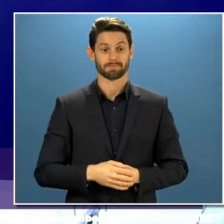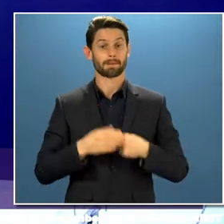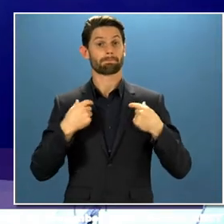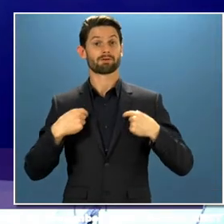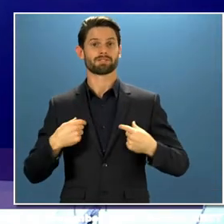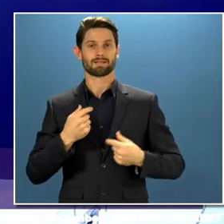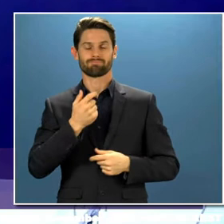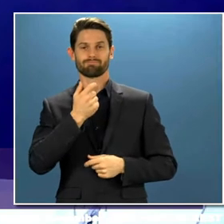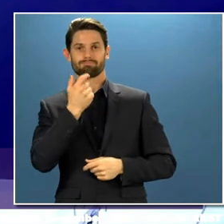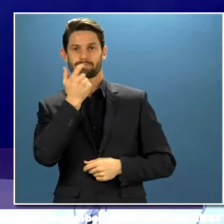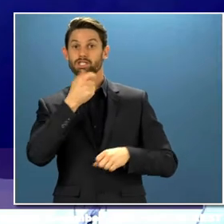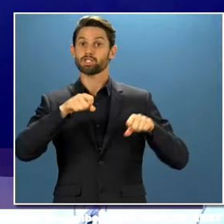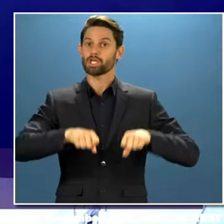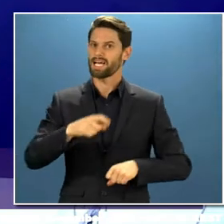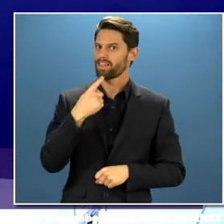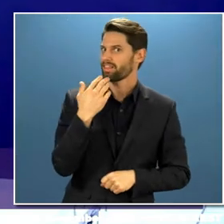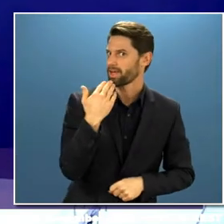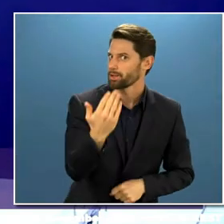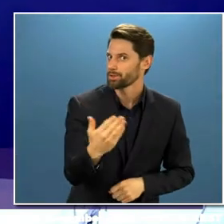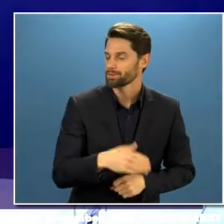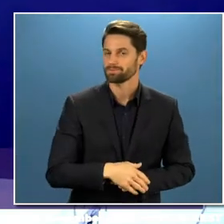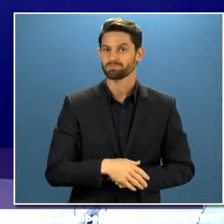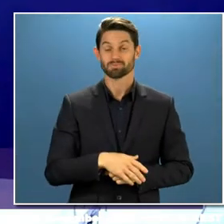Thank you. In fact, thank you, Commissioner Atkinson, because that was my next question.